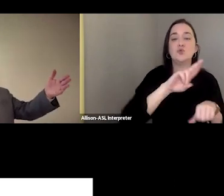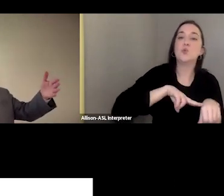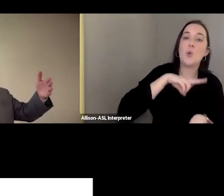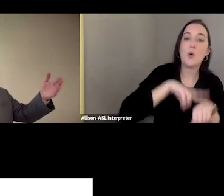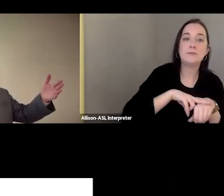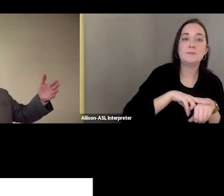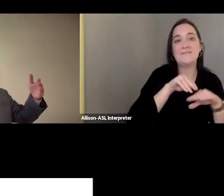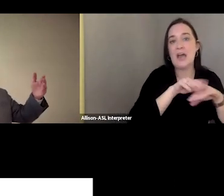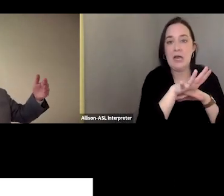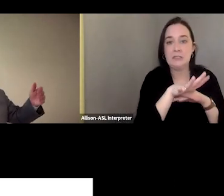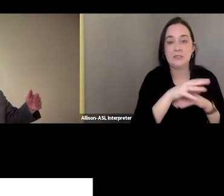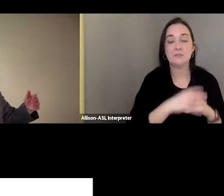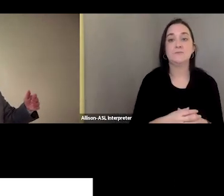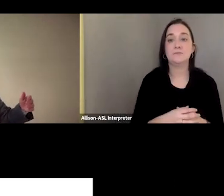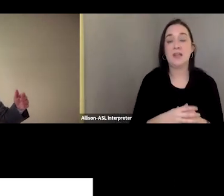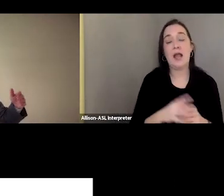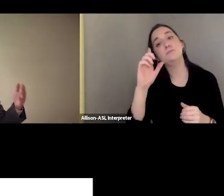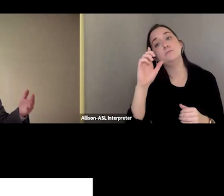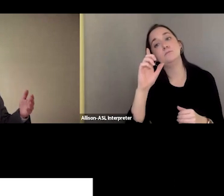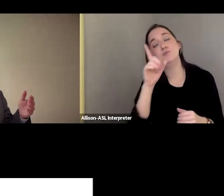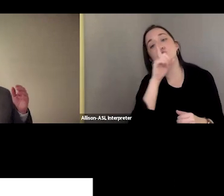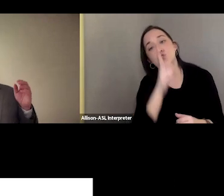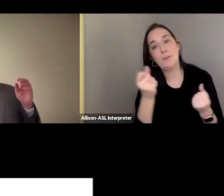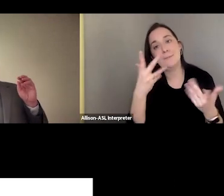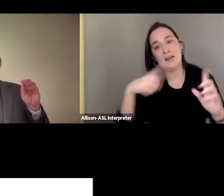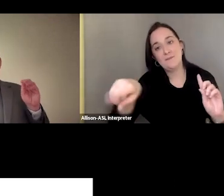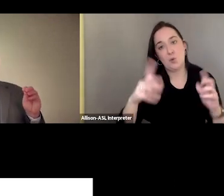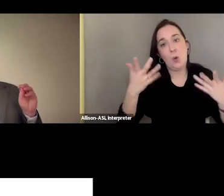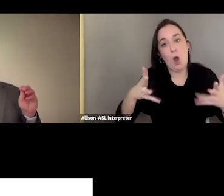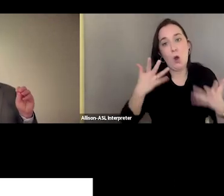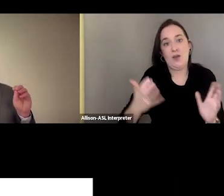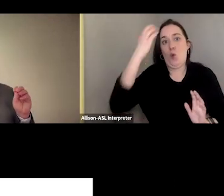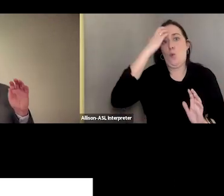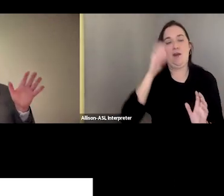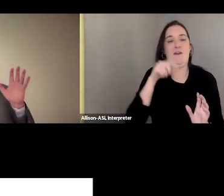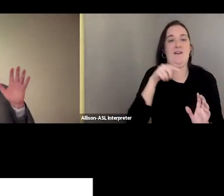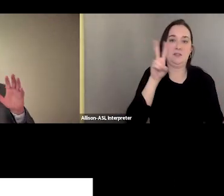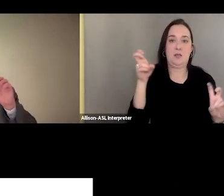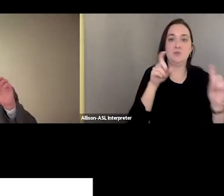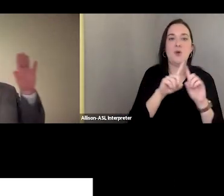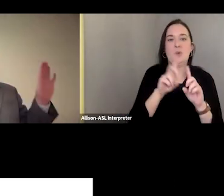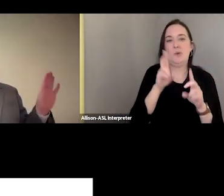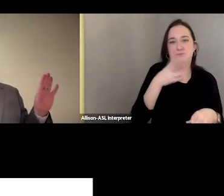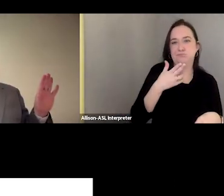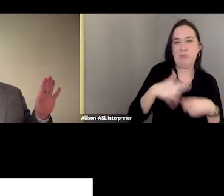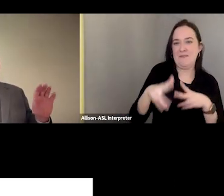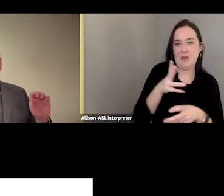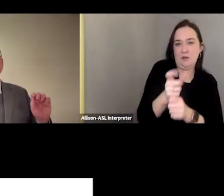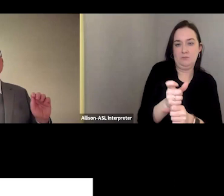of this conference or, on this webinar are aware of this. So I'm going to try to do my best to quickly give you an overview of social norms.